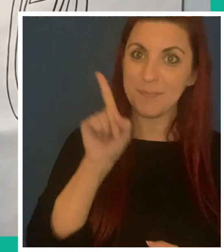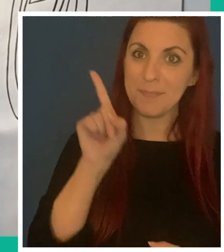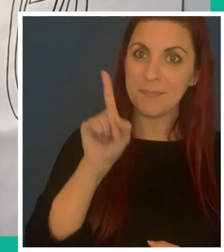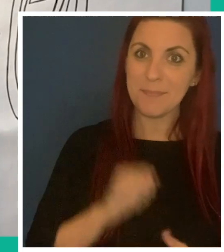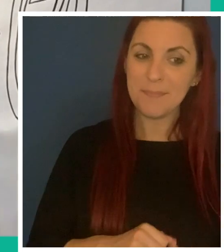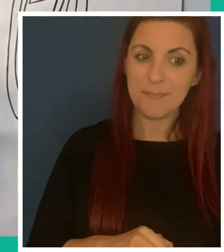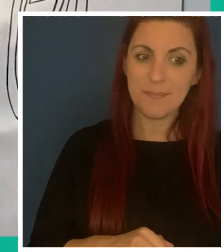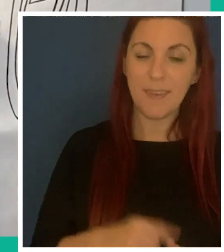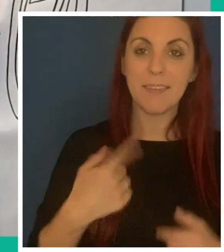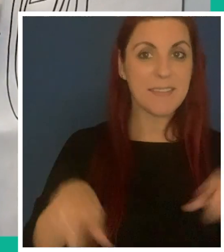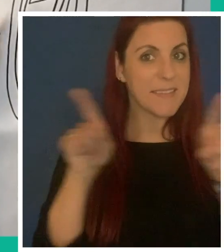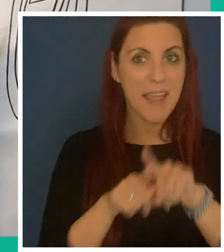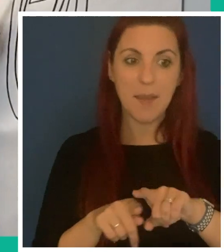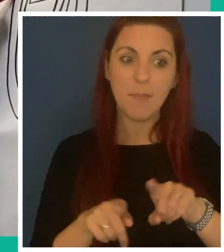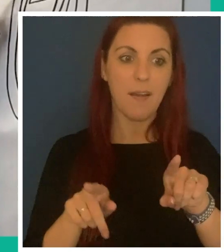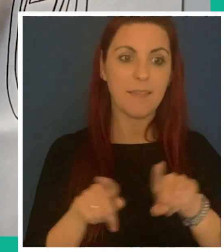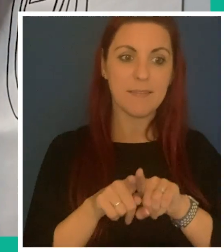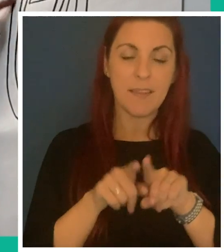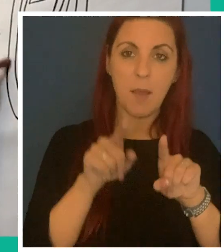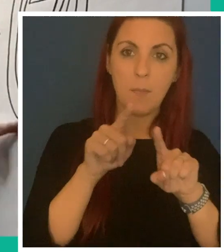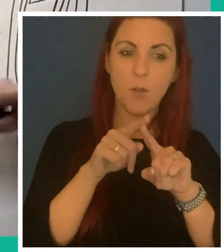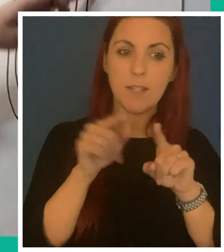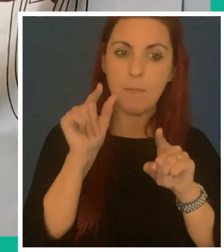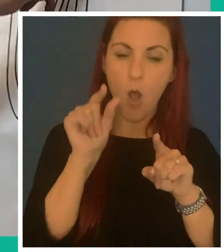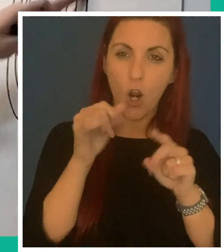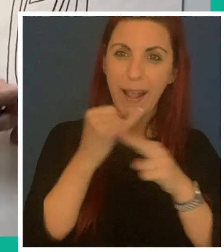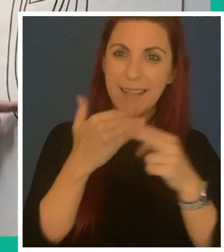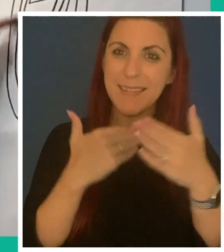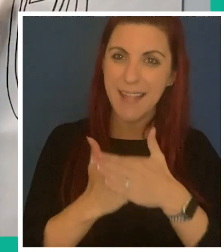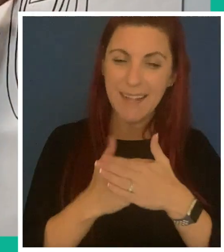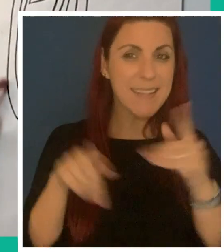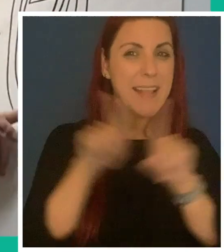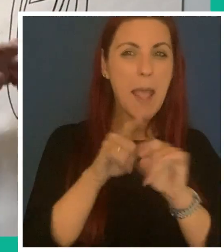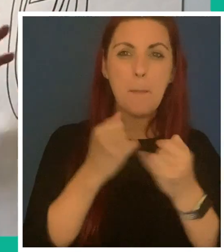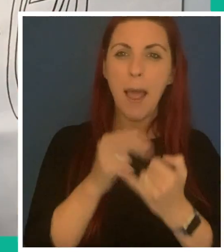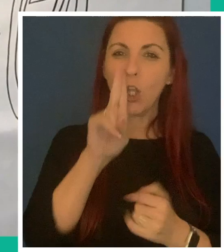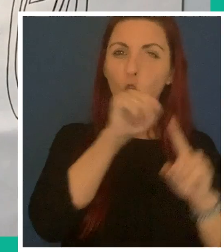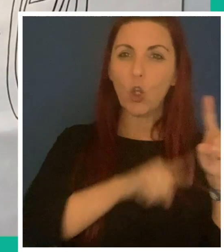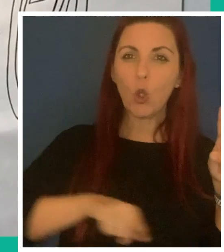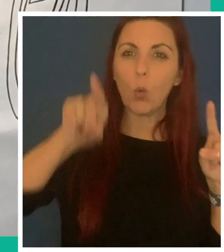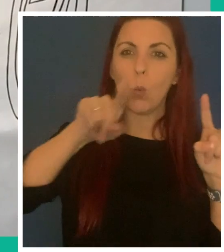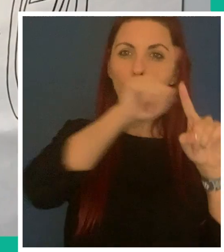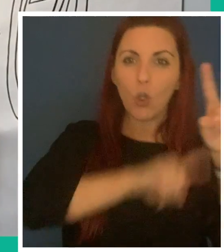And then I'm going to draw the same shape but smaller, remember the way we did it with the Us, one U was smaller than the other U?